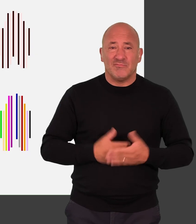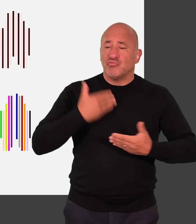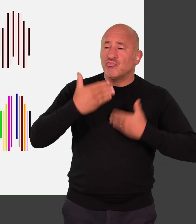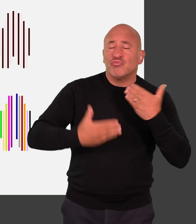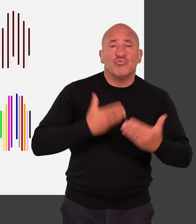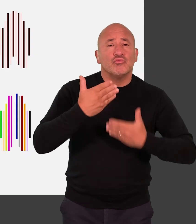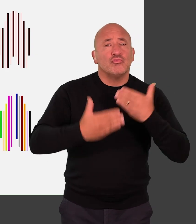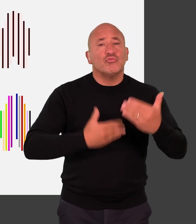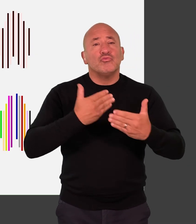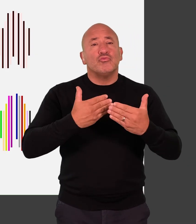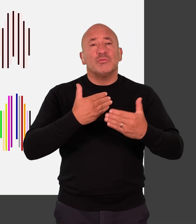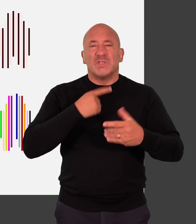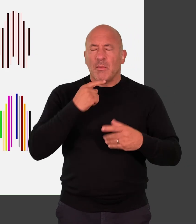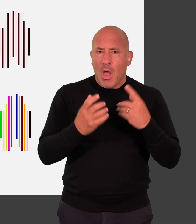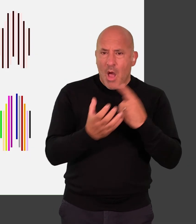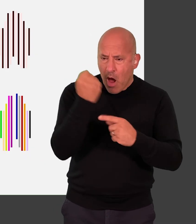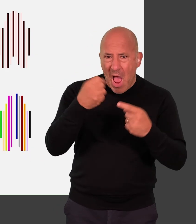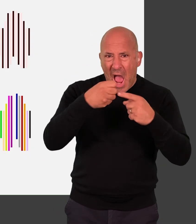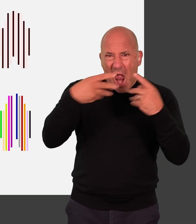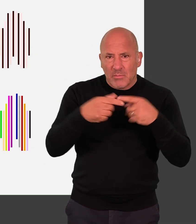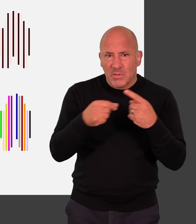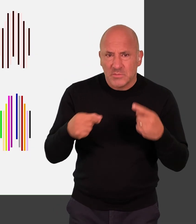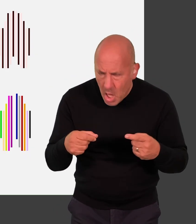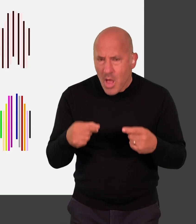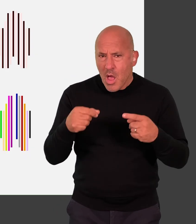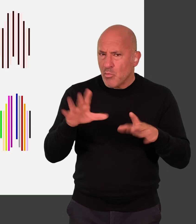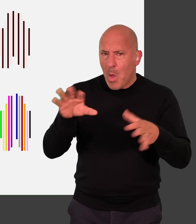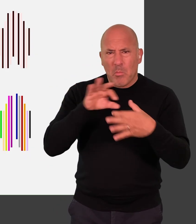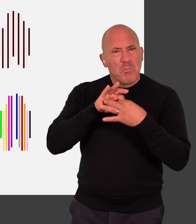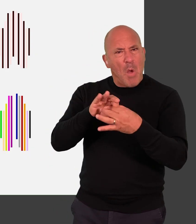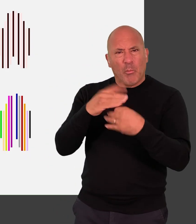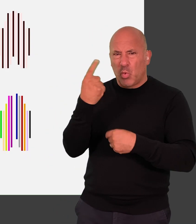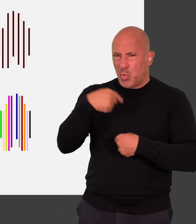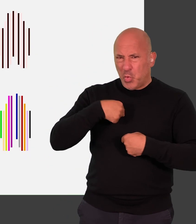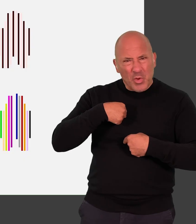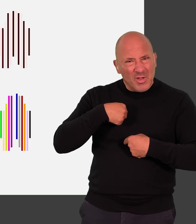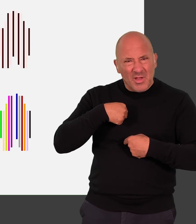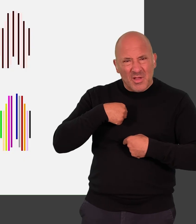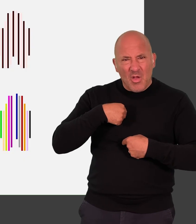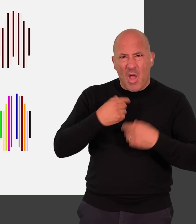Along the way, a person also discovers elements that are not in tune with who they are,